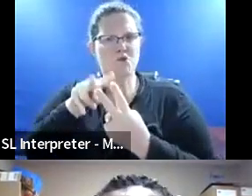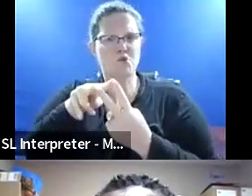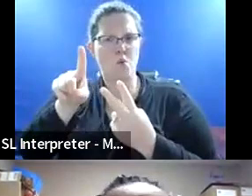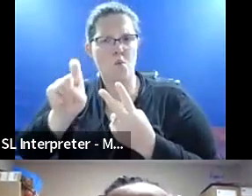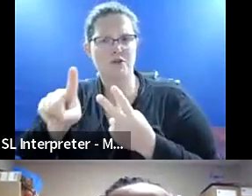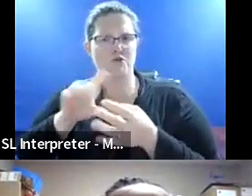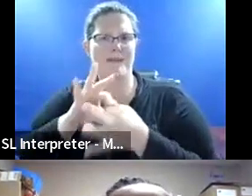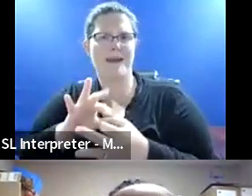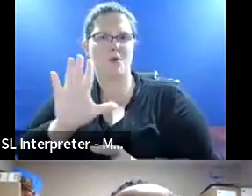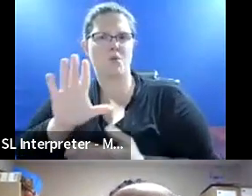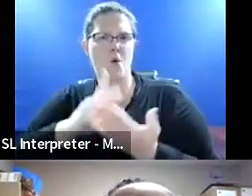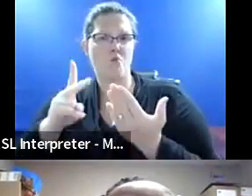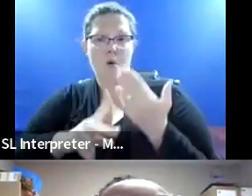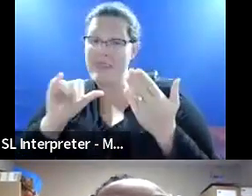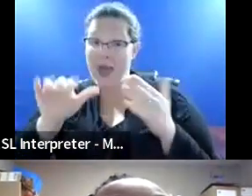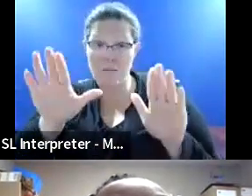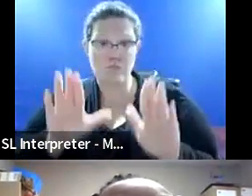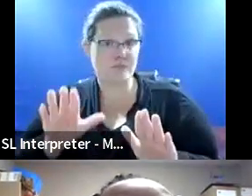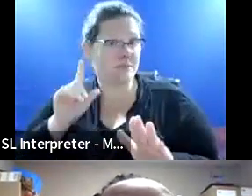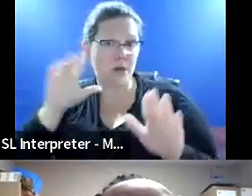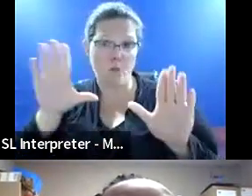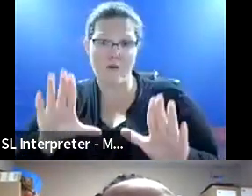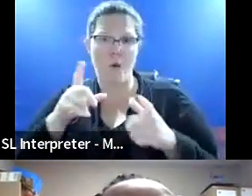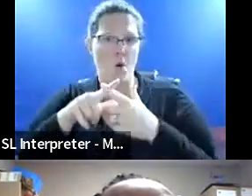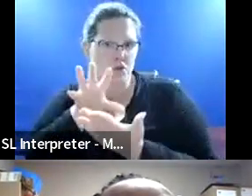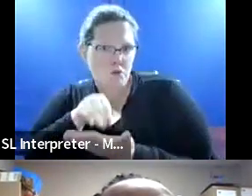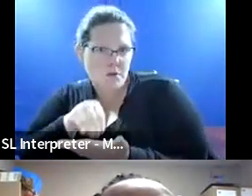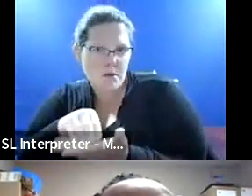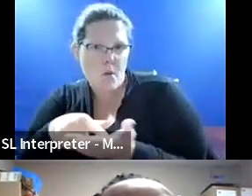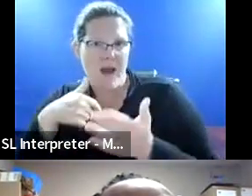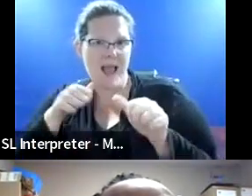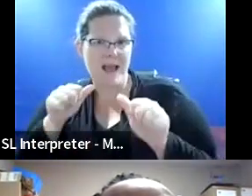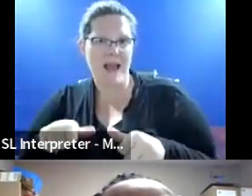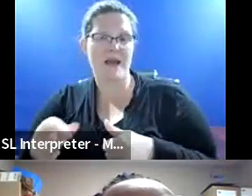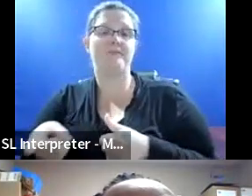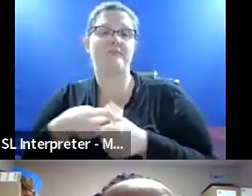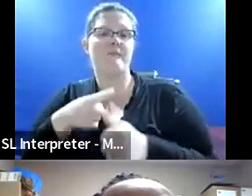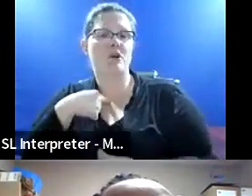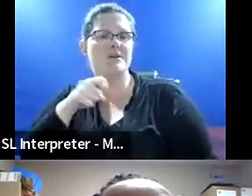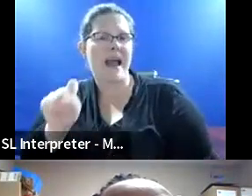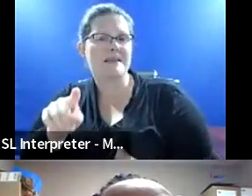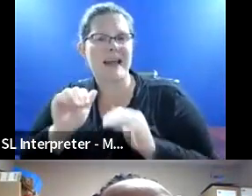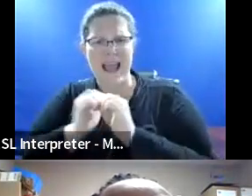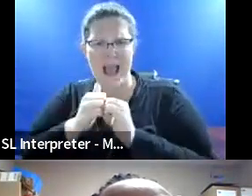SAME AS YOUR CENTER WE HAVE TRANSITIONS AS ONE OF THOSE CORE SERVICES.